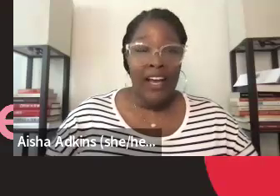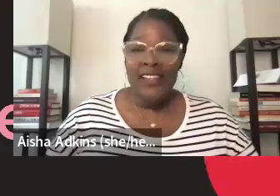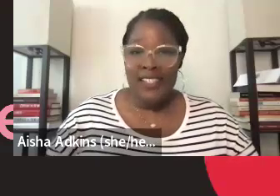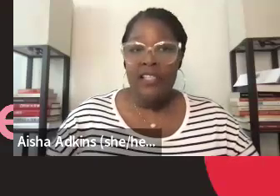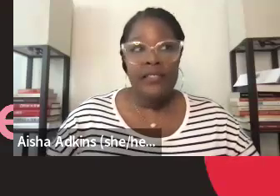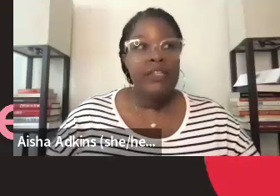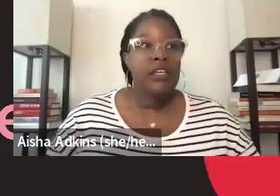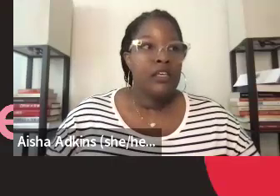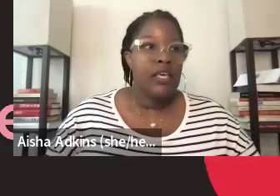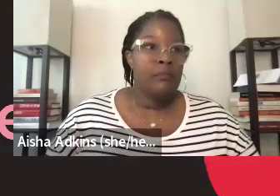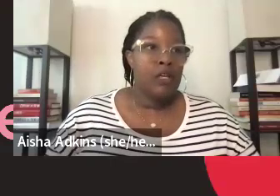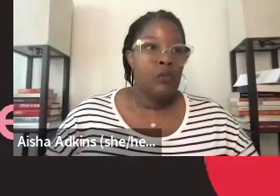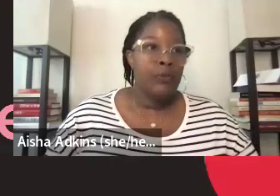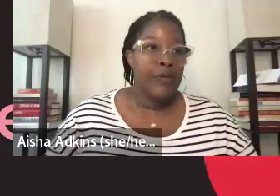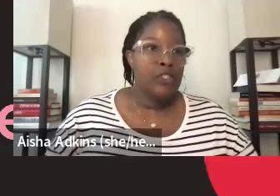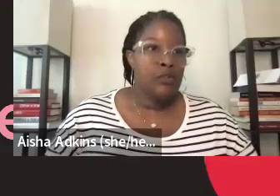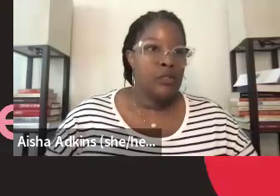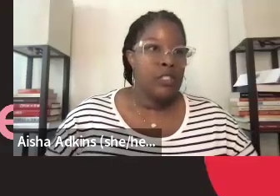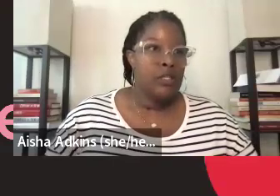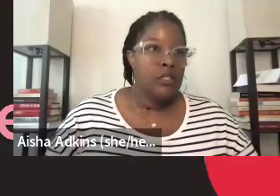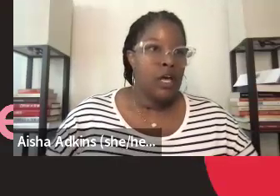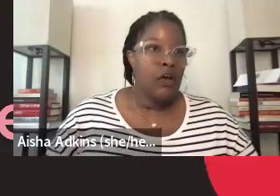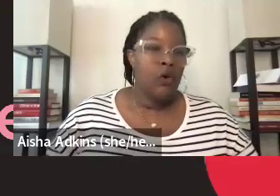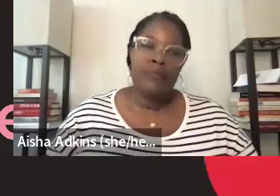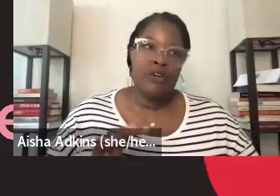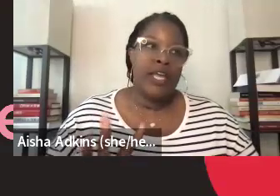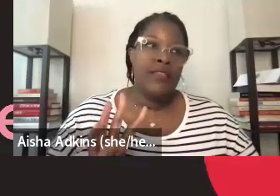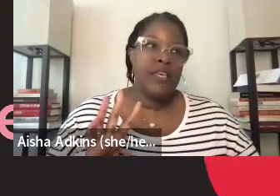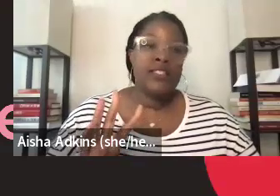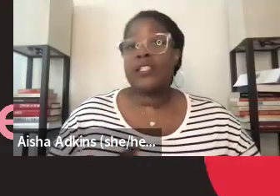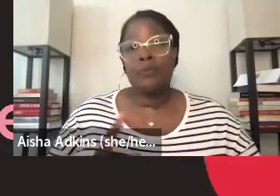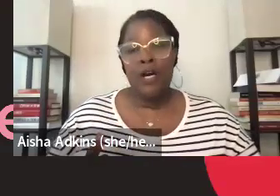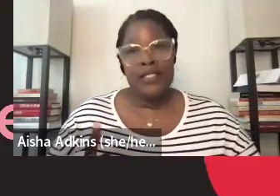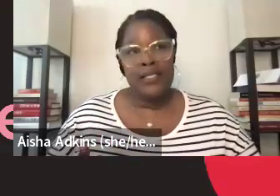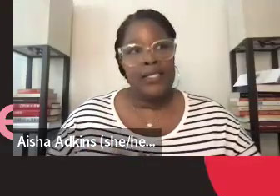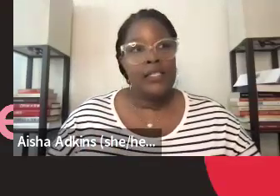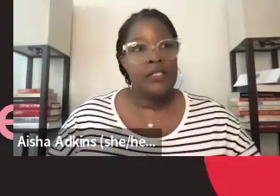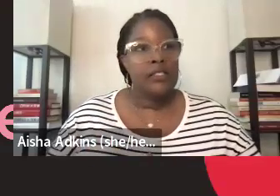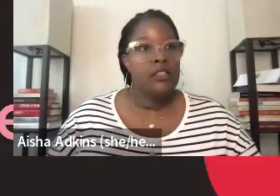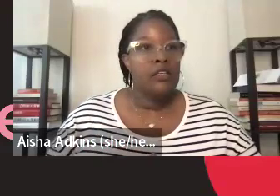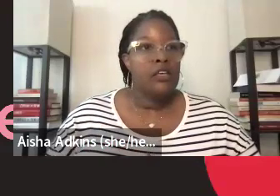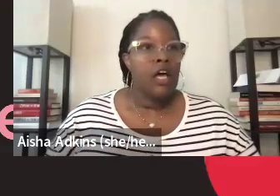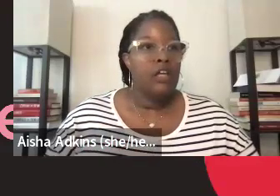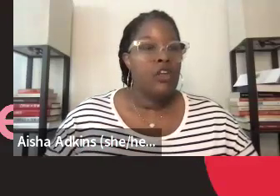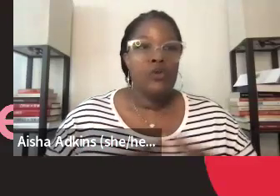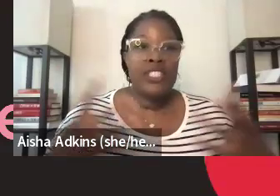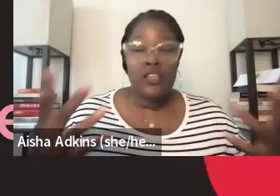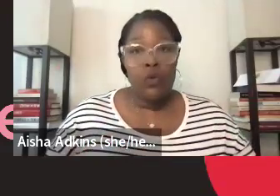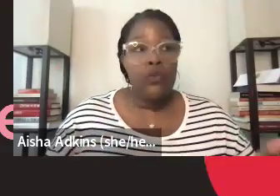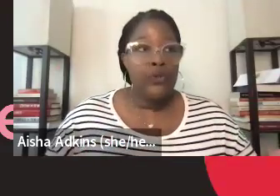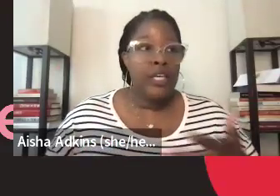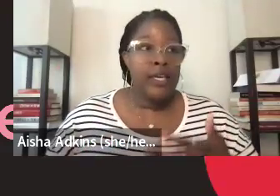biases in medical professionals, sorry, in the assessment processes, no skilled nursing